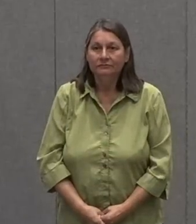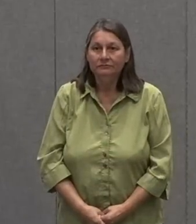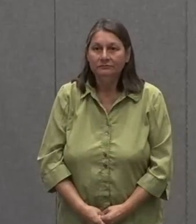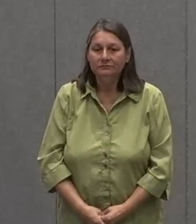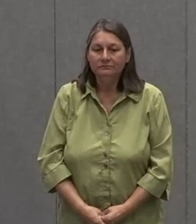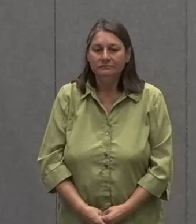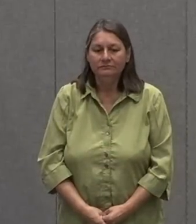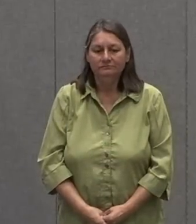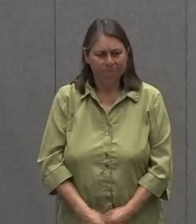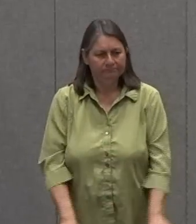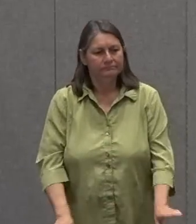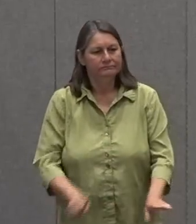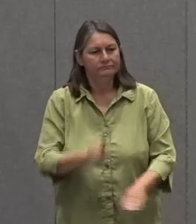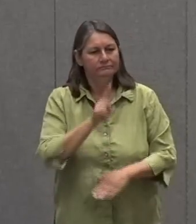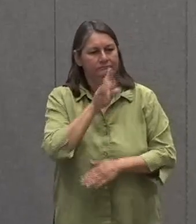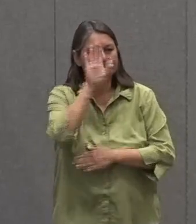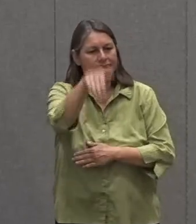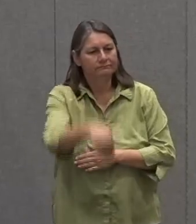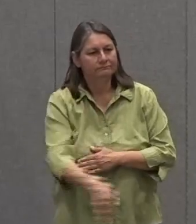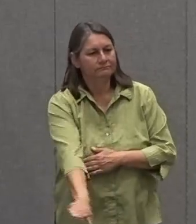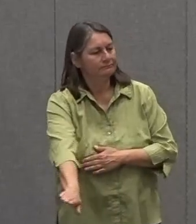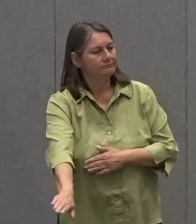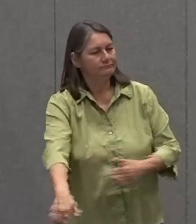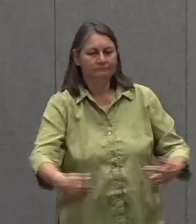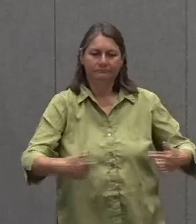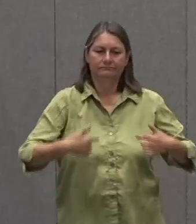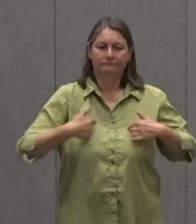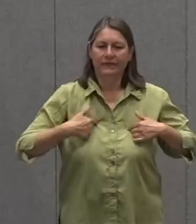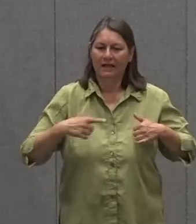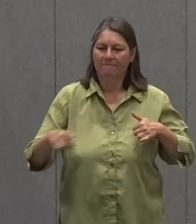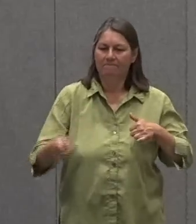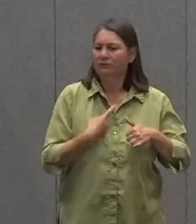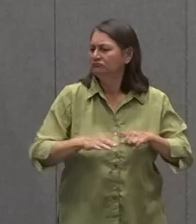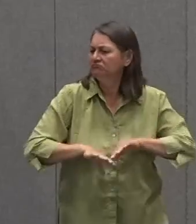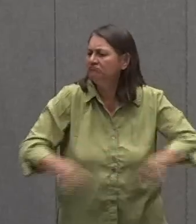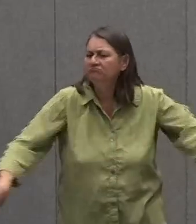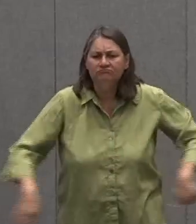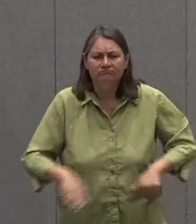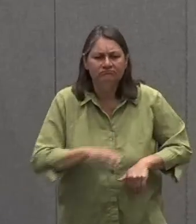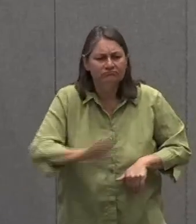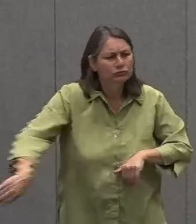"I will be first," said the elephant, pushing all the other beasts out of the way.